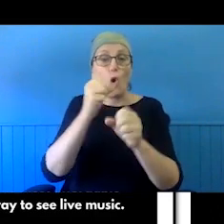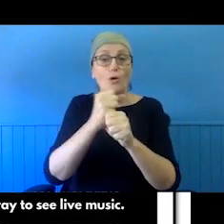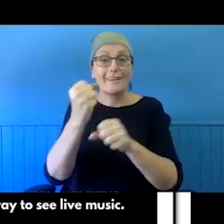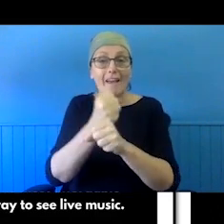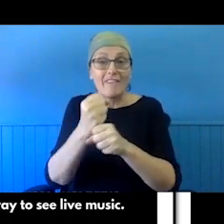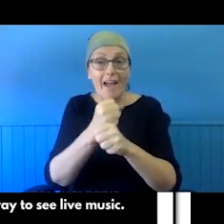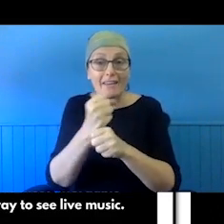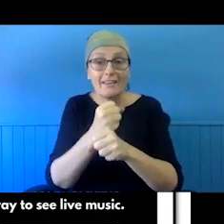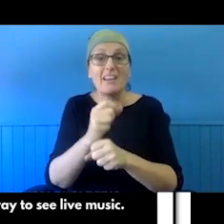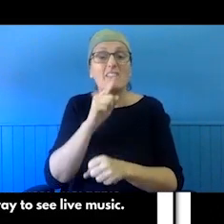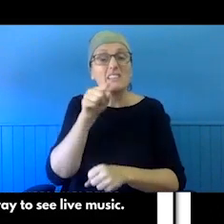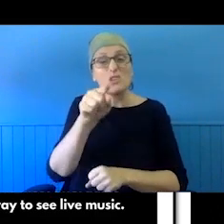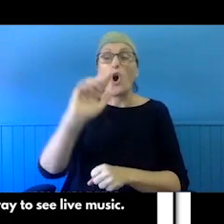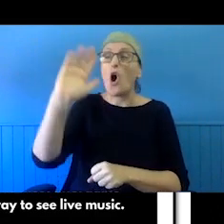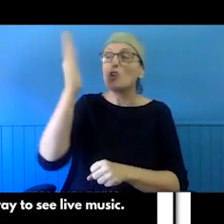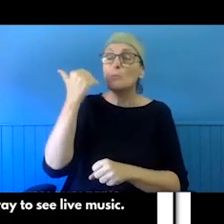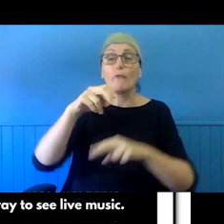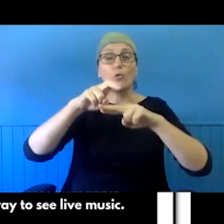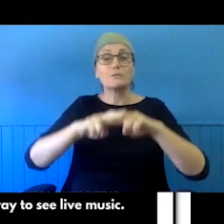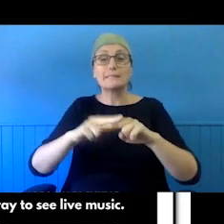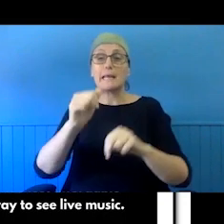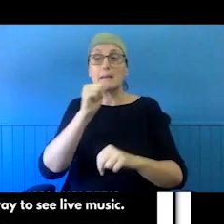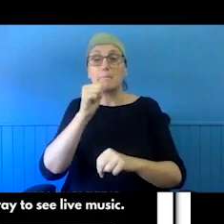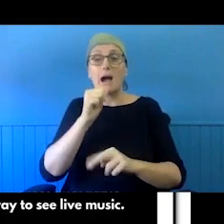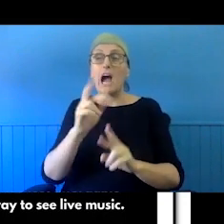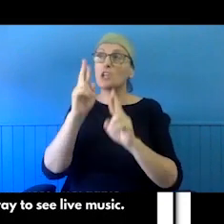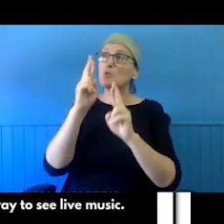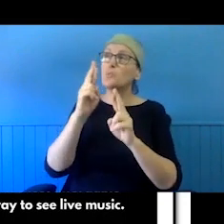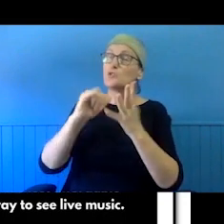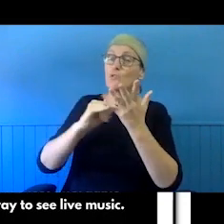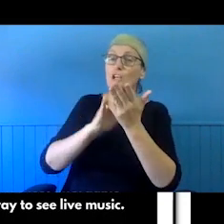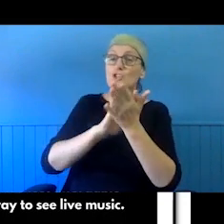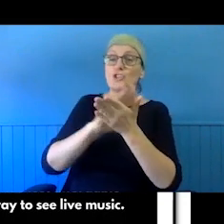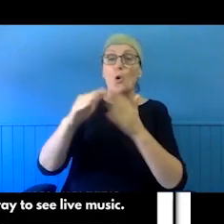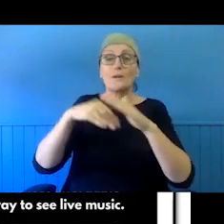shareholder in a brewery. Now you can be." And they raised $50 million